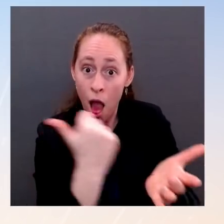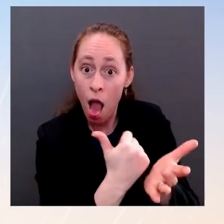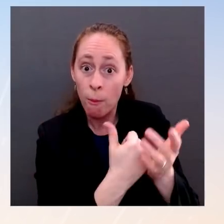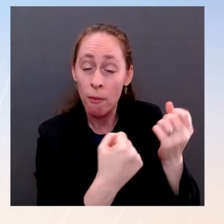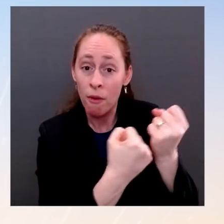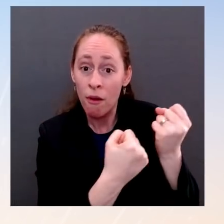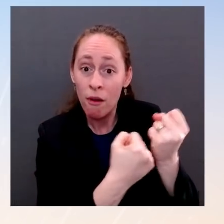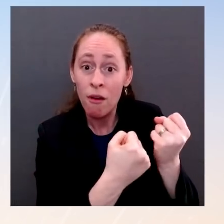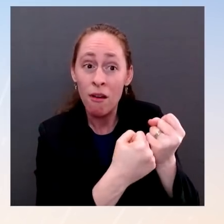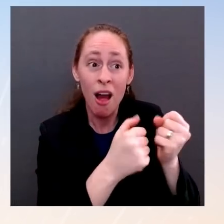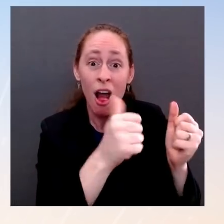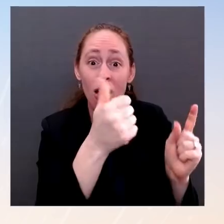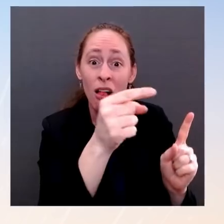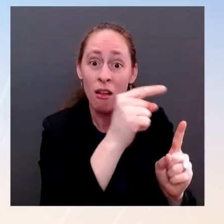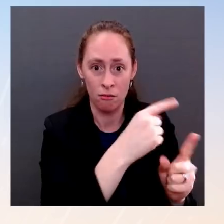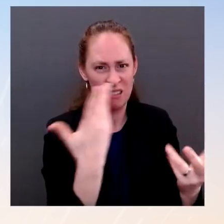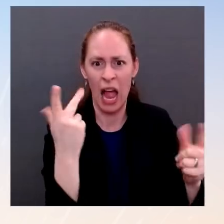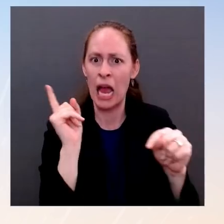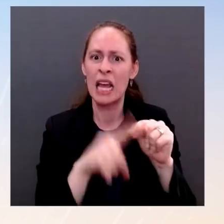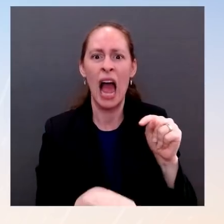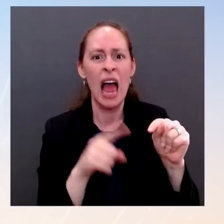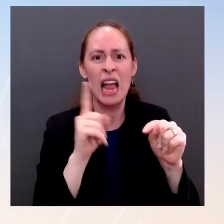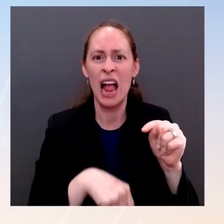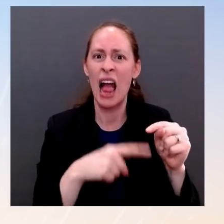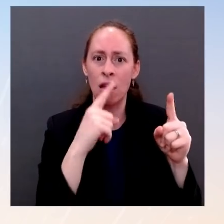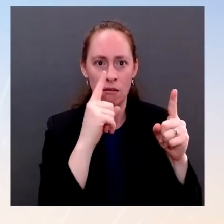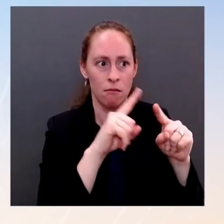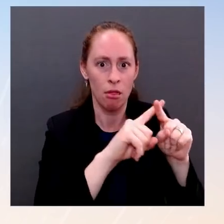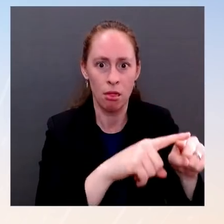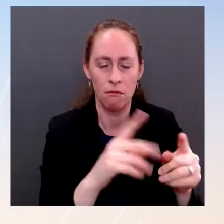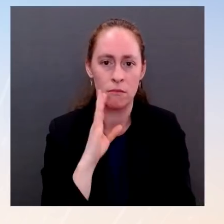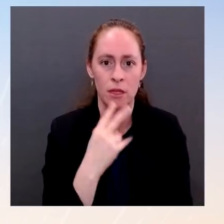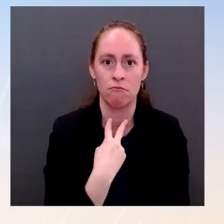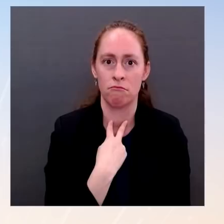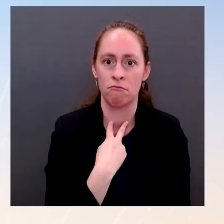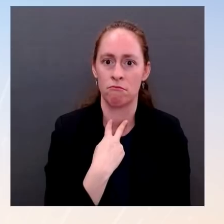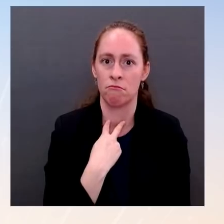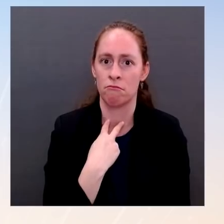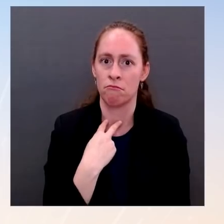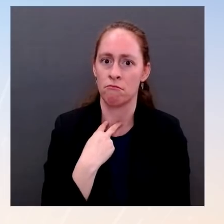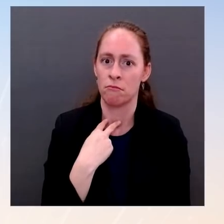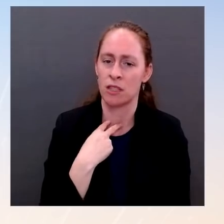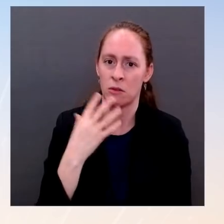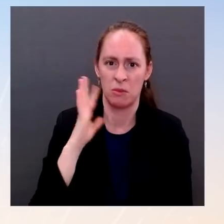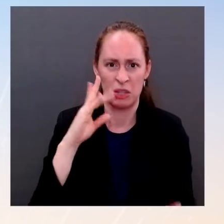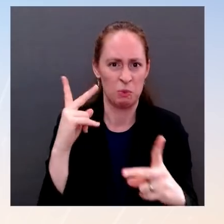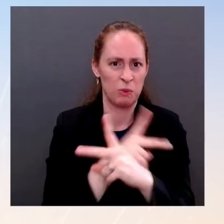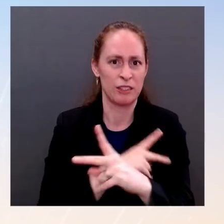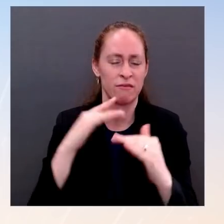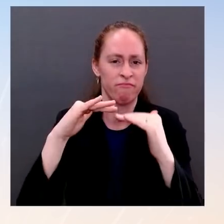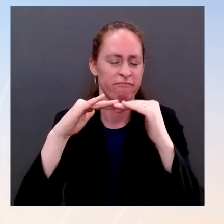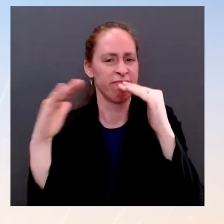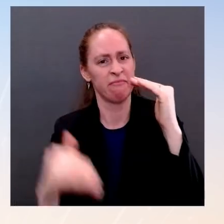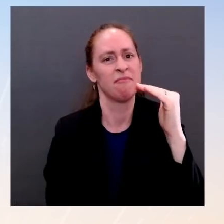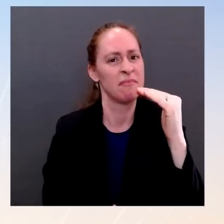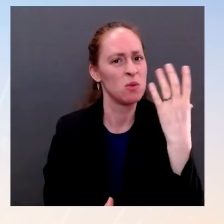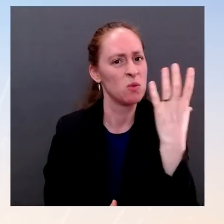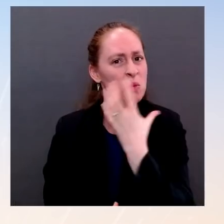Meanwhile, the West and international community would emerge more united and determined to defend shared values and core principles